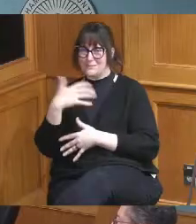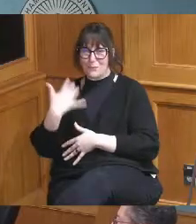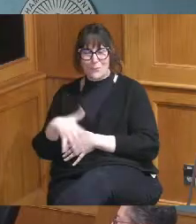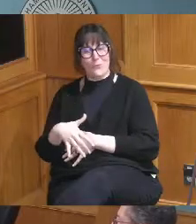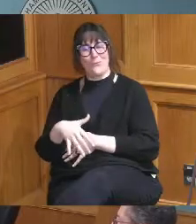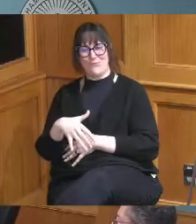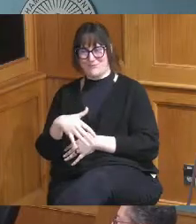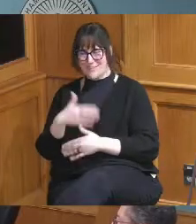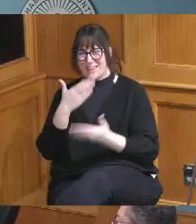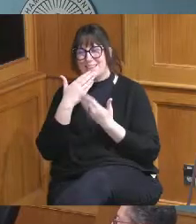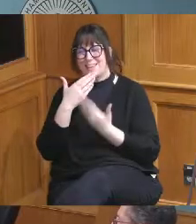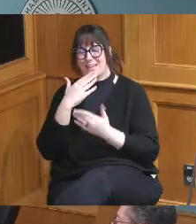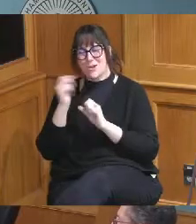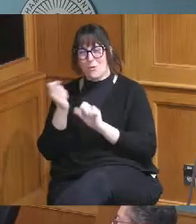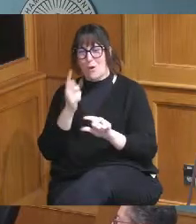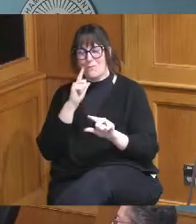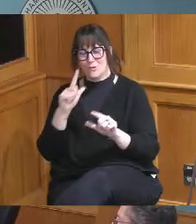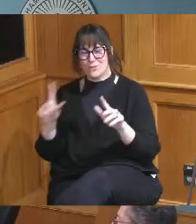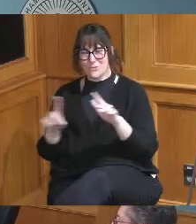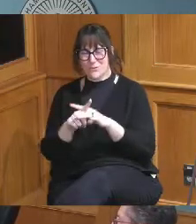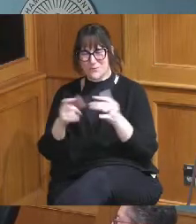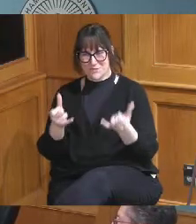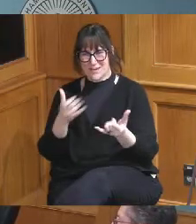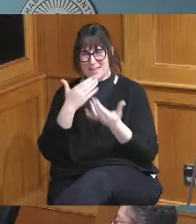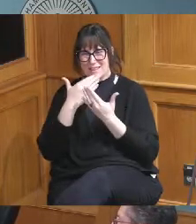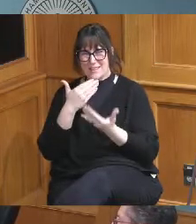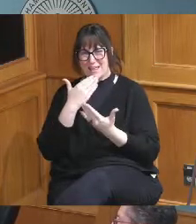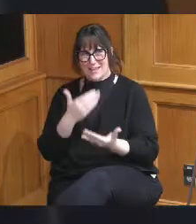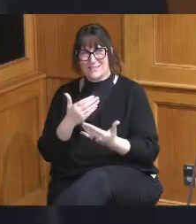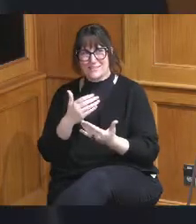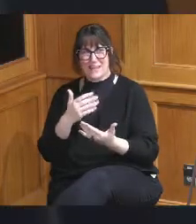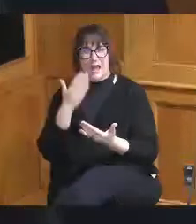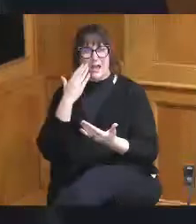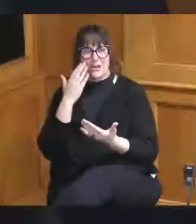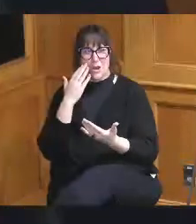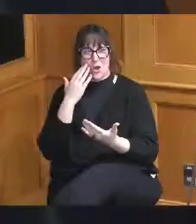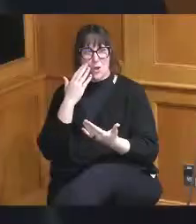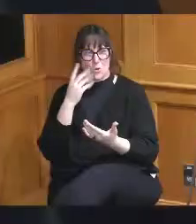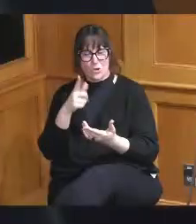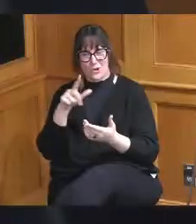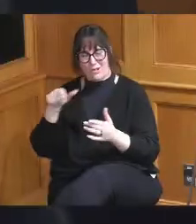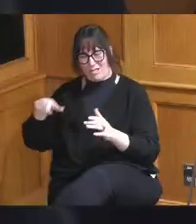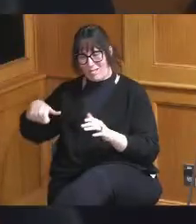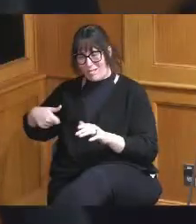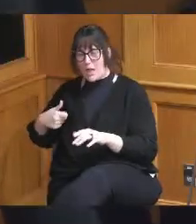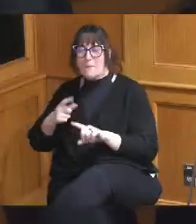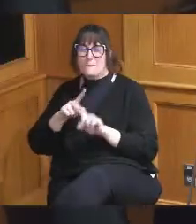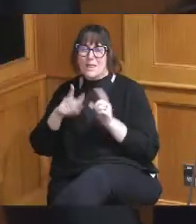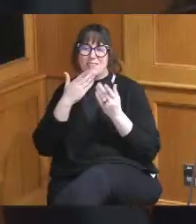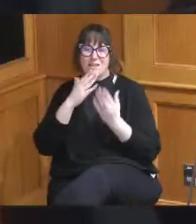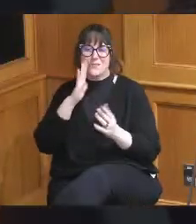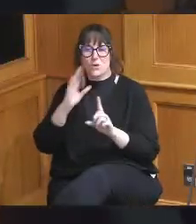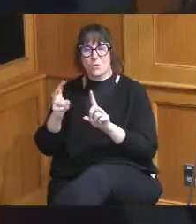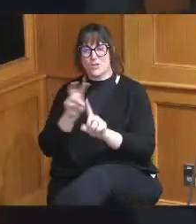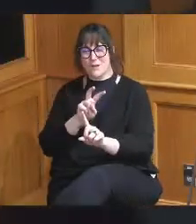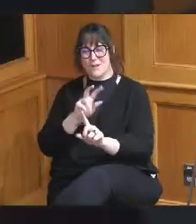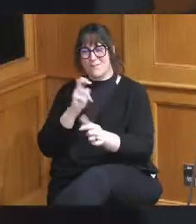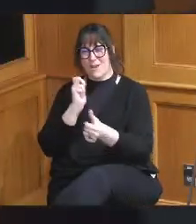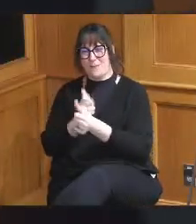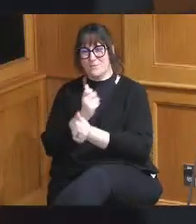thank you all for being here really appreciate thank thanks to you also Bert I know you're talked away back there thanks for the perspective thanks for the update appreciate it we'll look